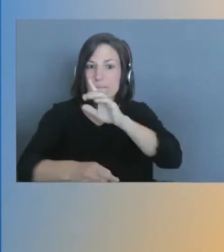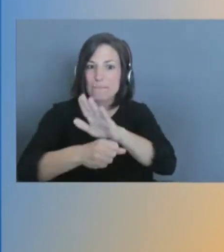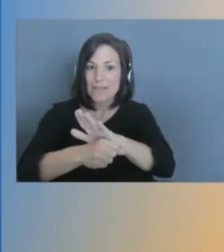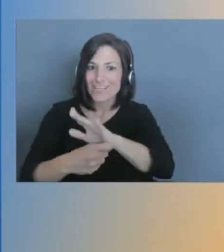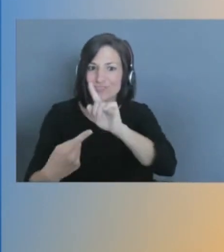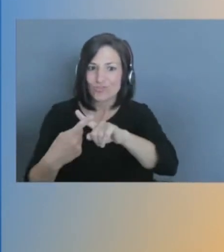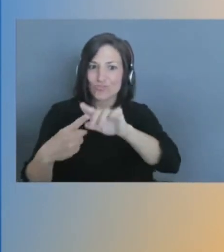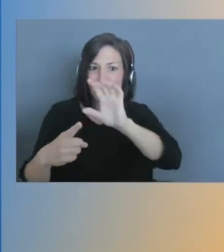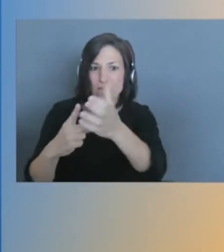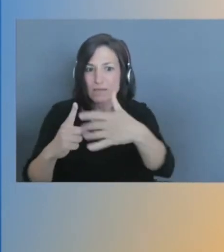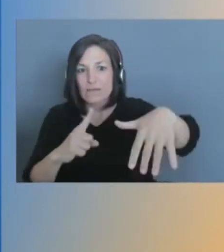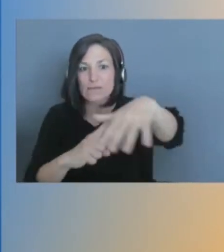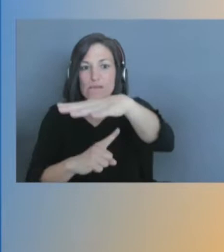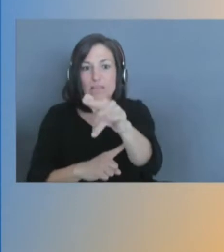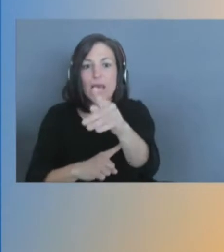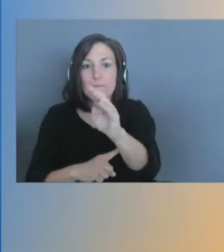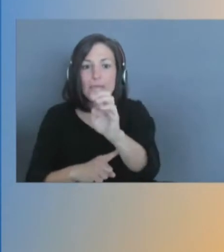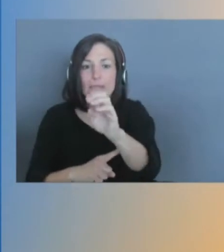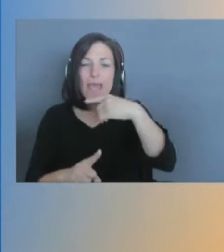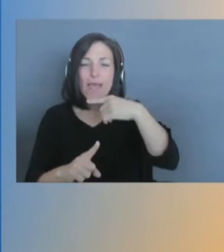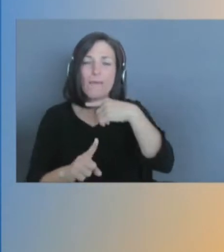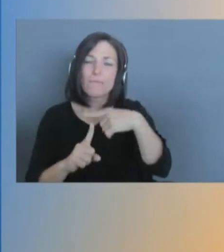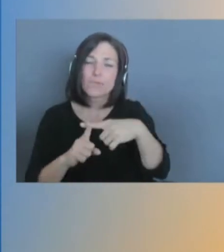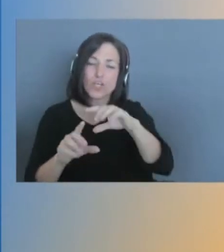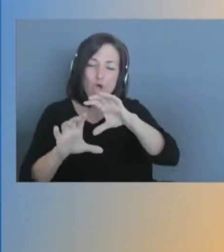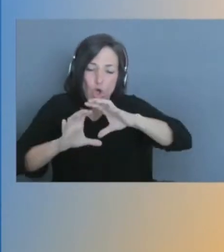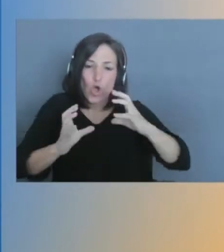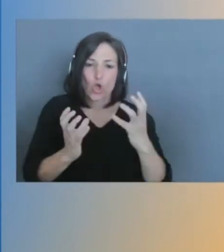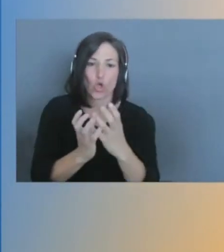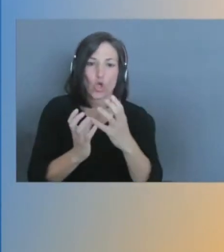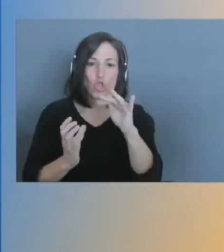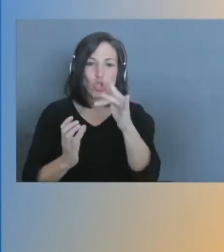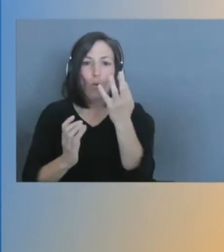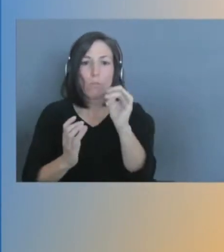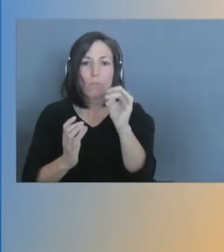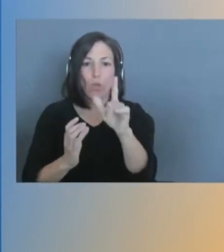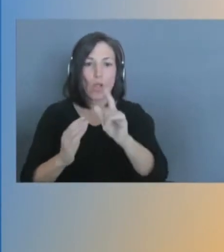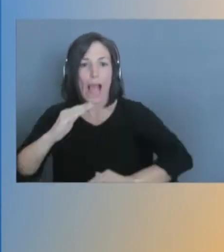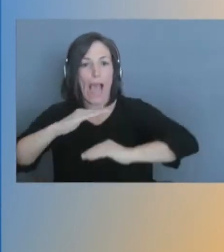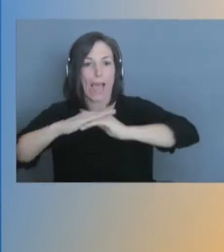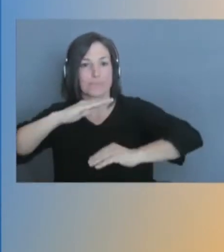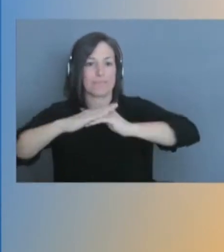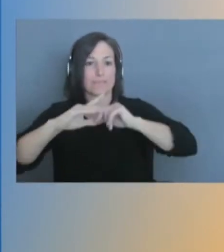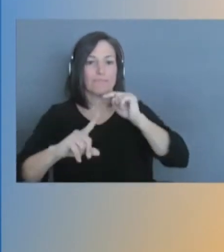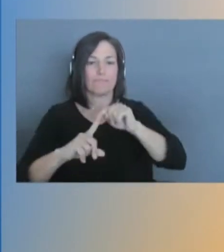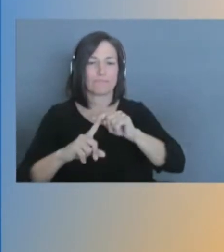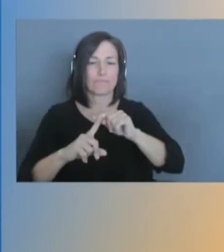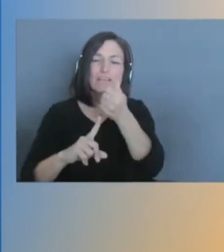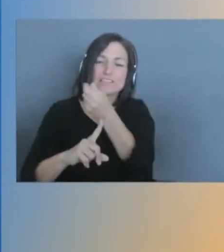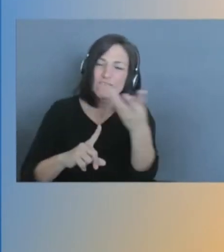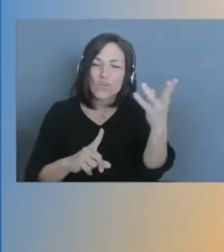And in that, there are multiple initiatives under the Climate Pledge program.